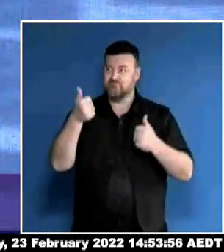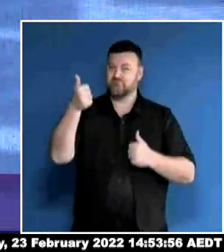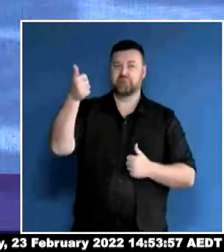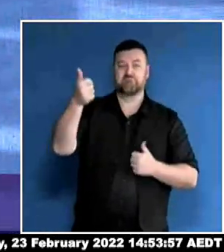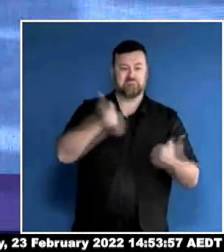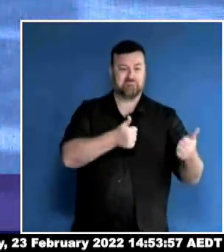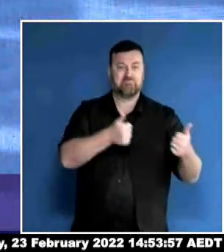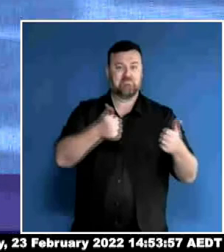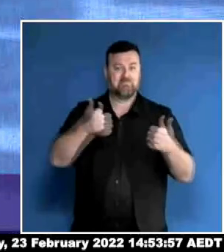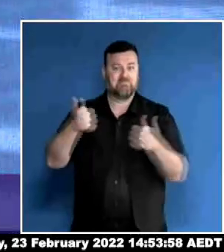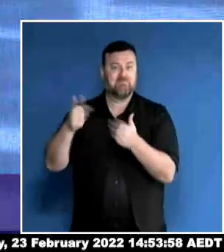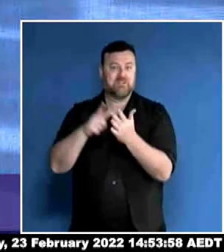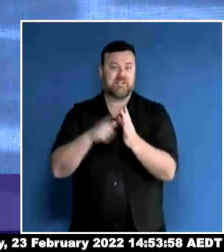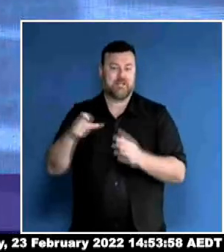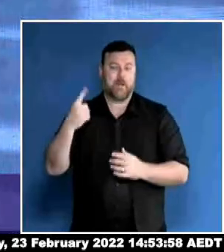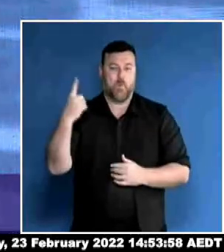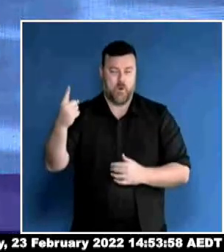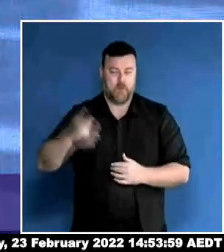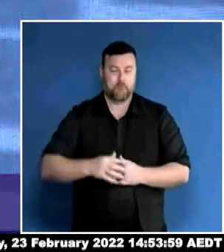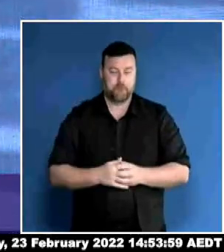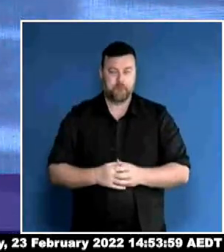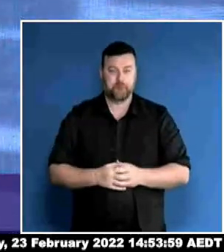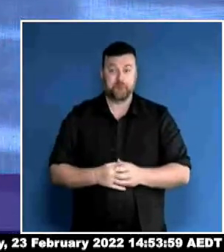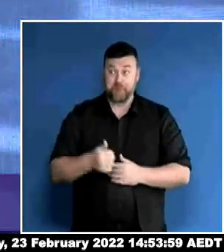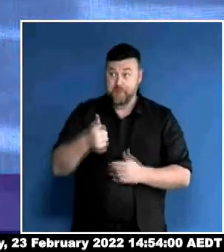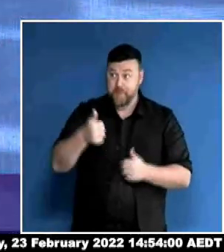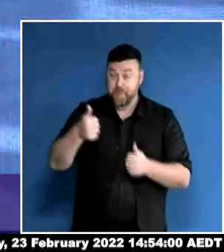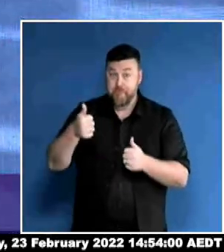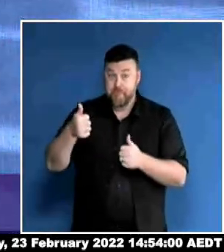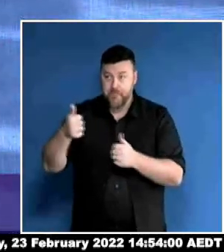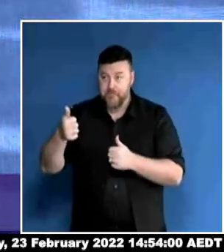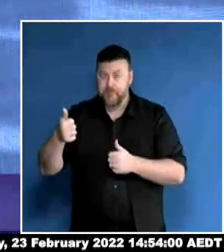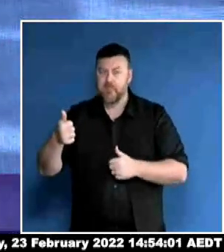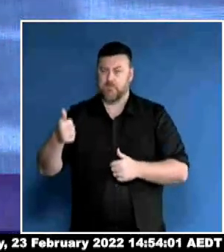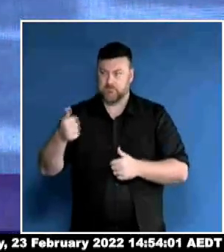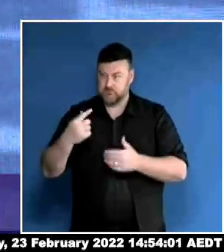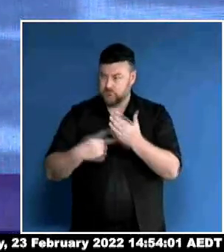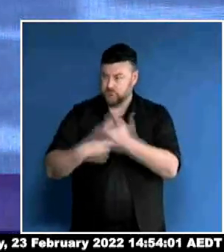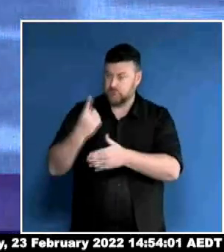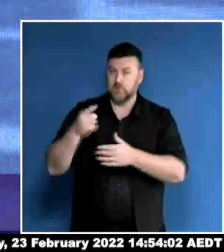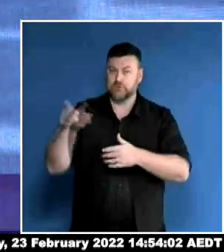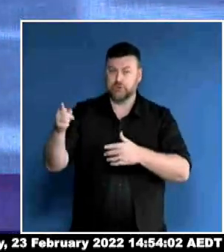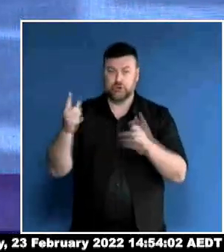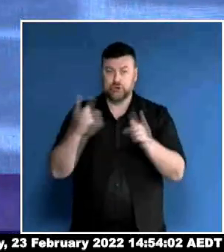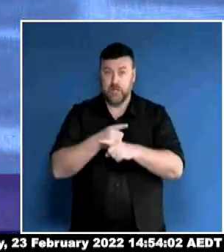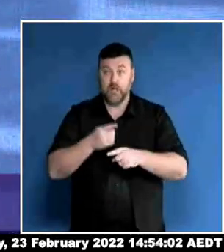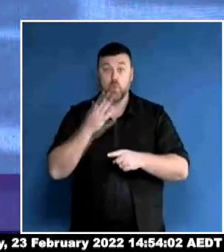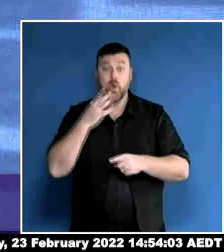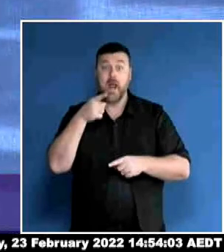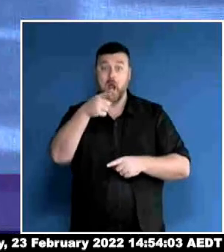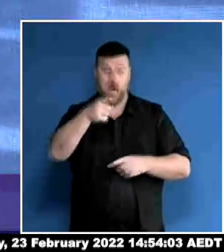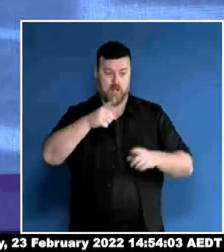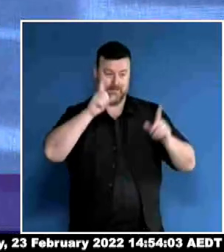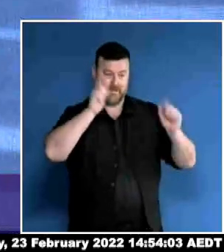when you started working at BusyBeans and JC-1 worked in the AimBig office.